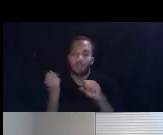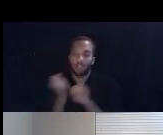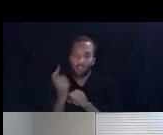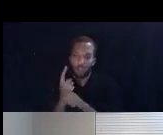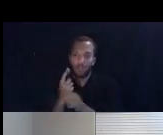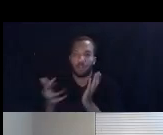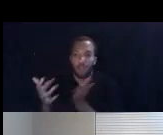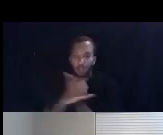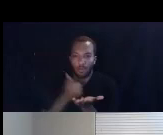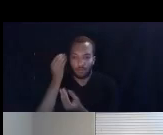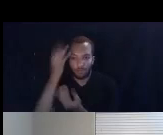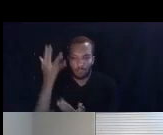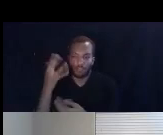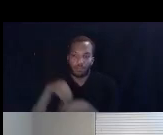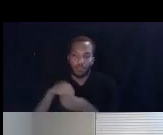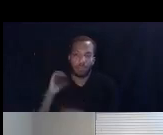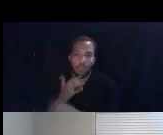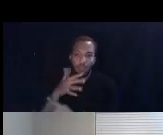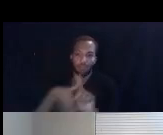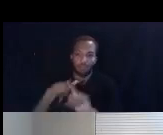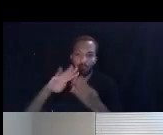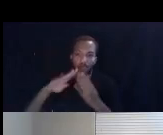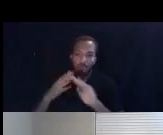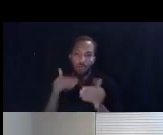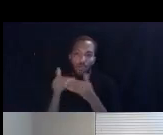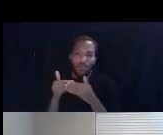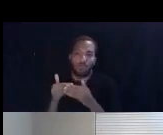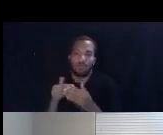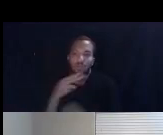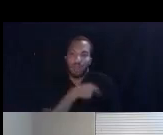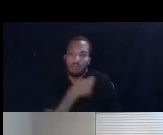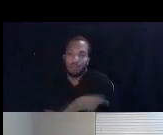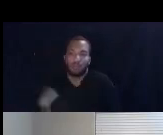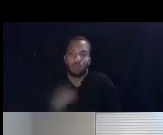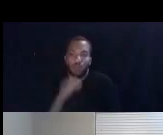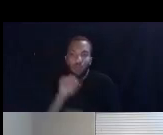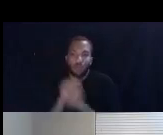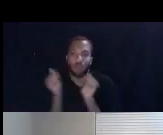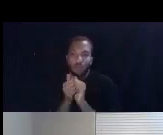within our communities closest to our hospitals. And so I think more to come on that,